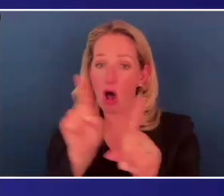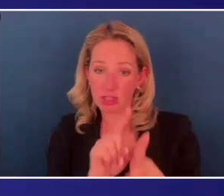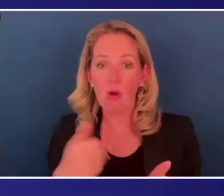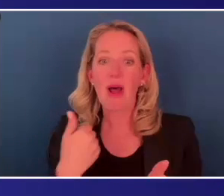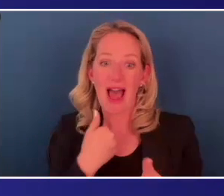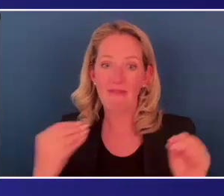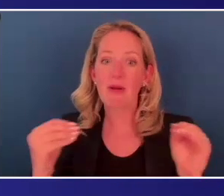Additionally, it's important to note that LGBTQ people report higher poverty rates compared to their peers.